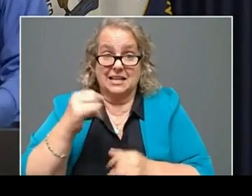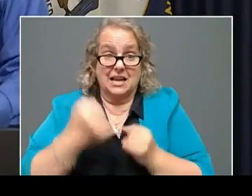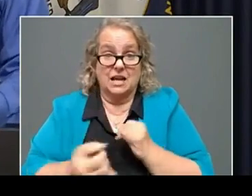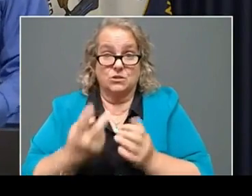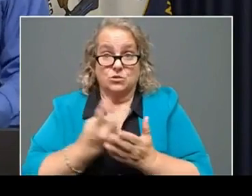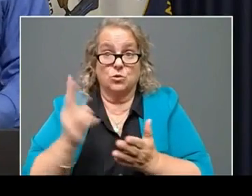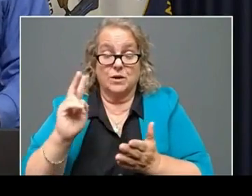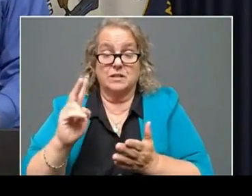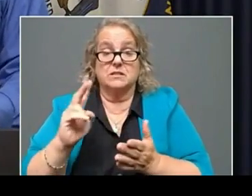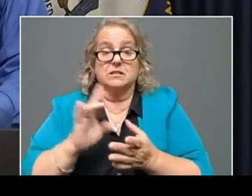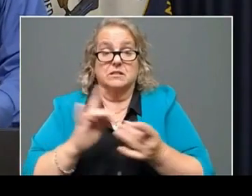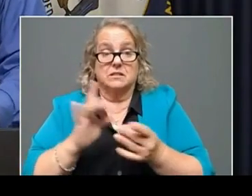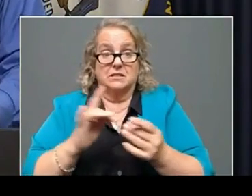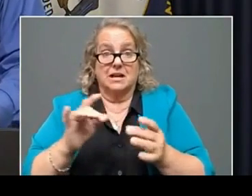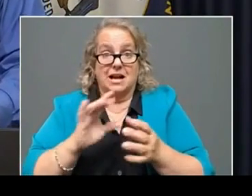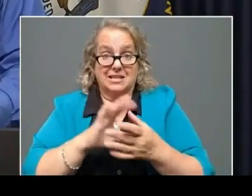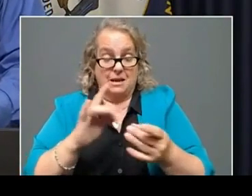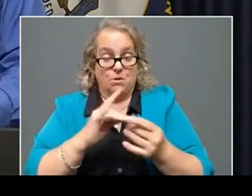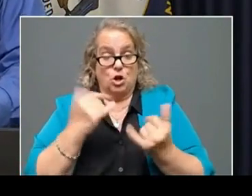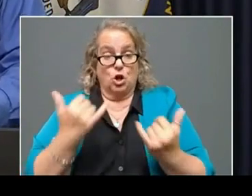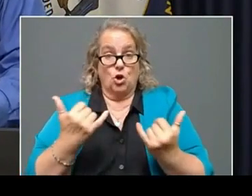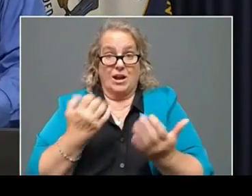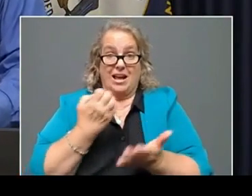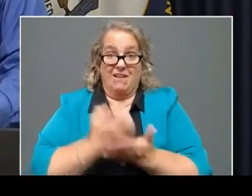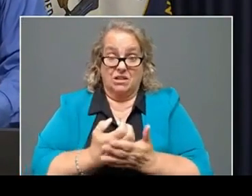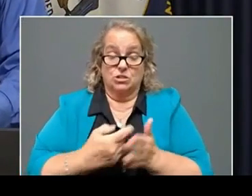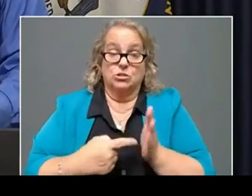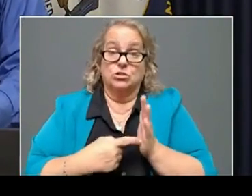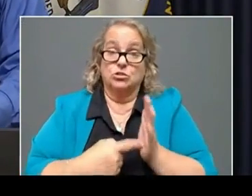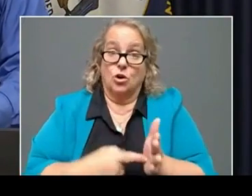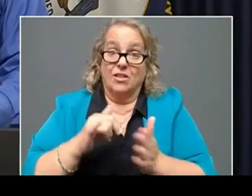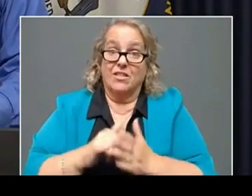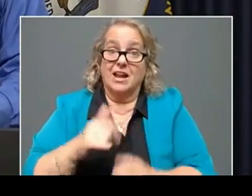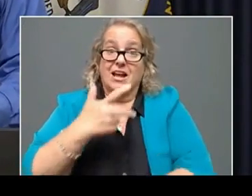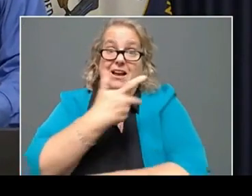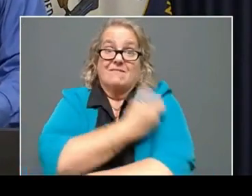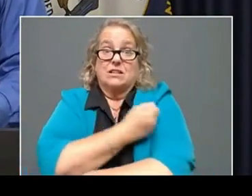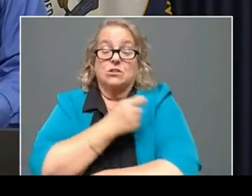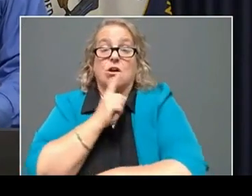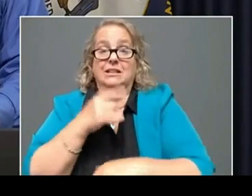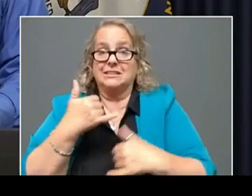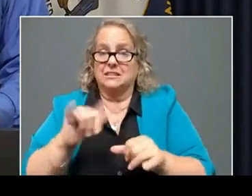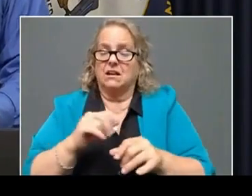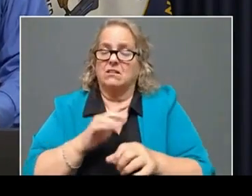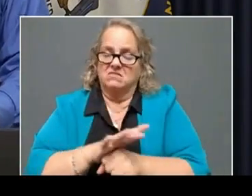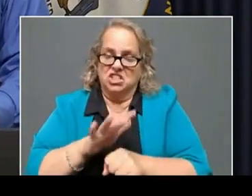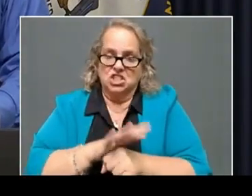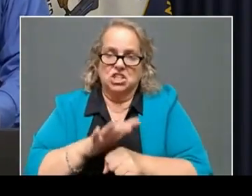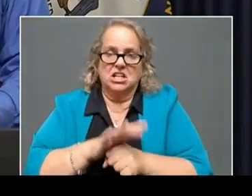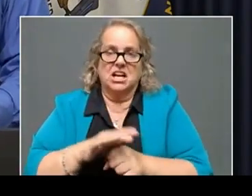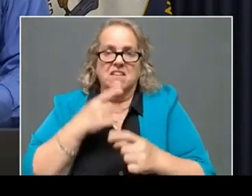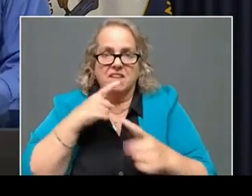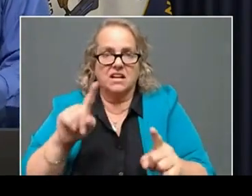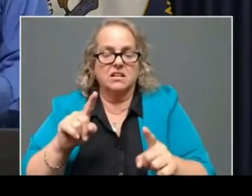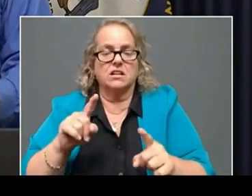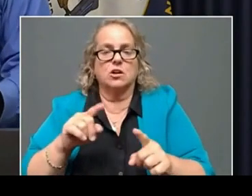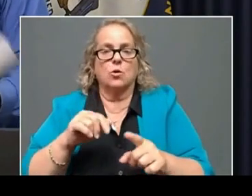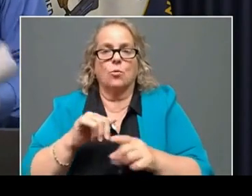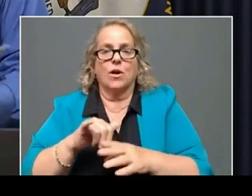that the current evidence suggests that the vaccines are still sufficiently effective in preventing death and serious illness that no boosters